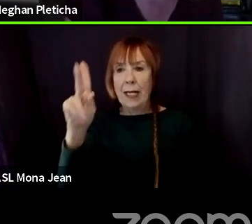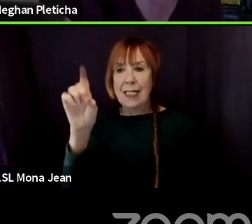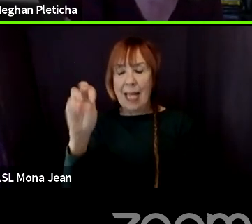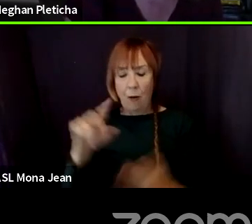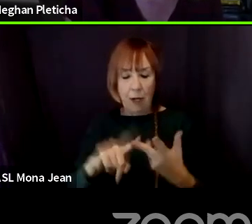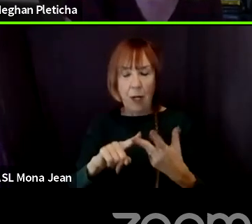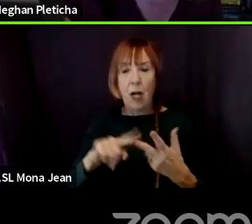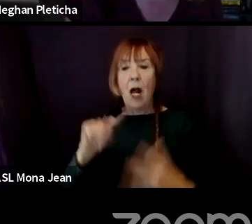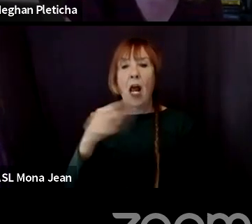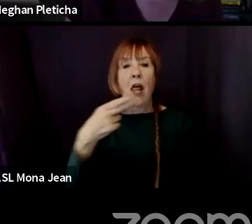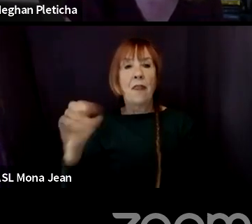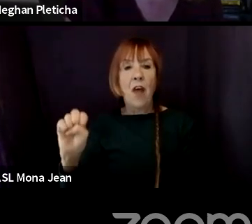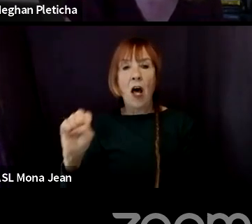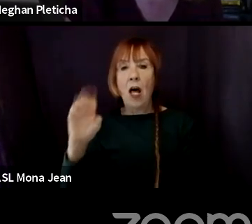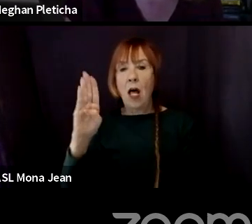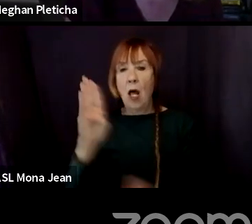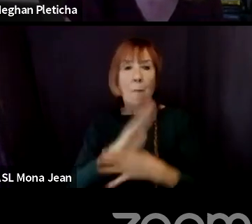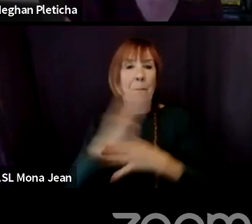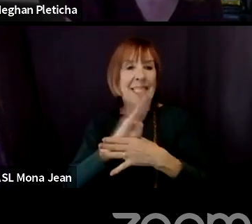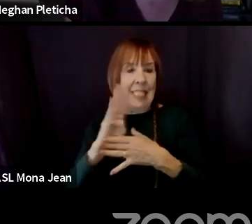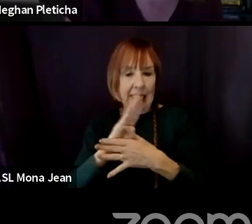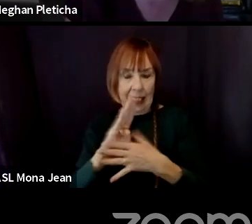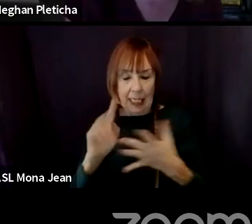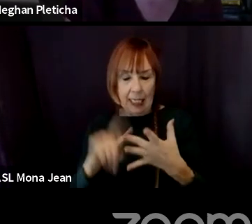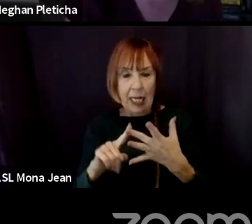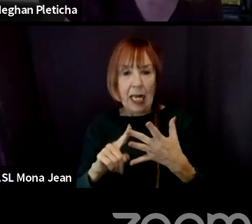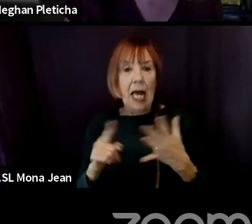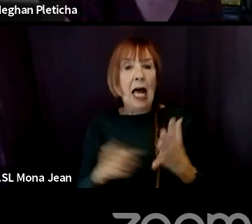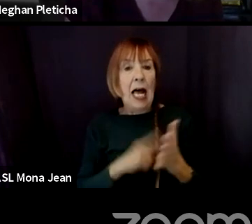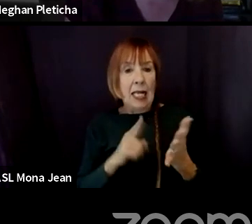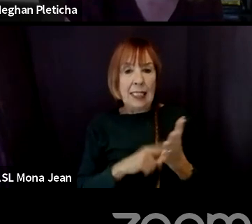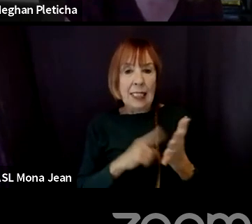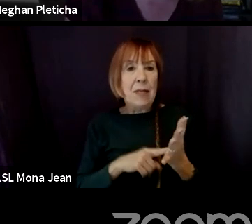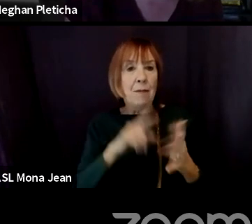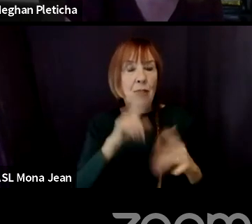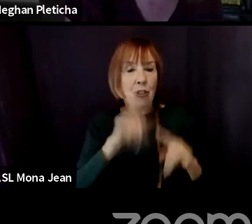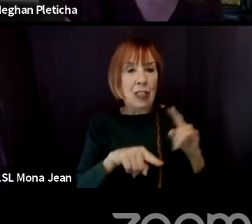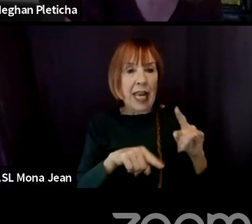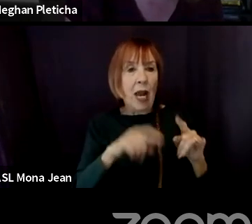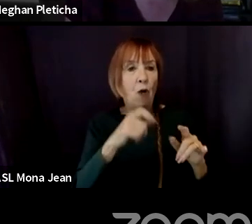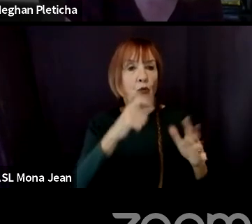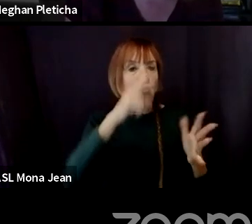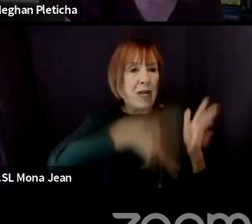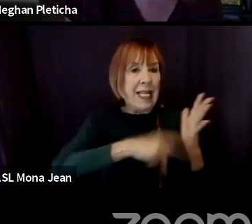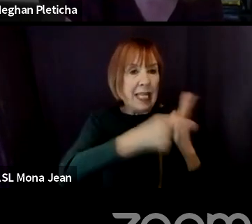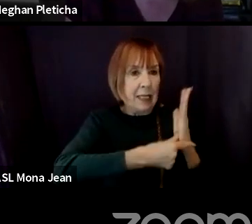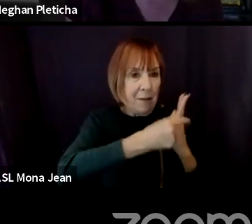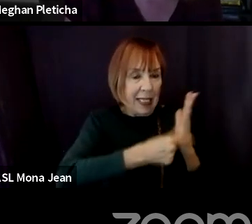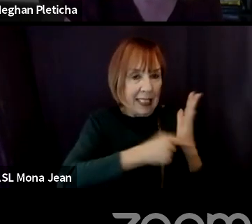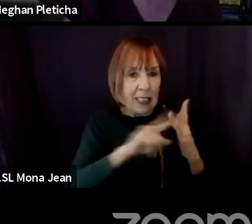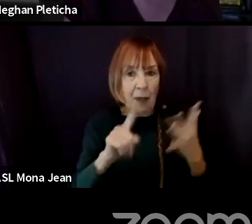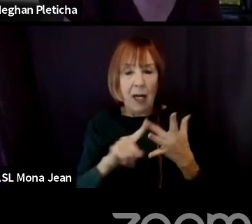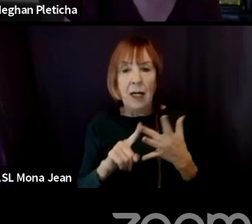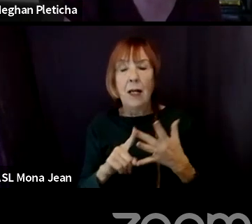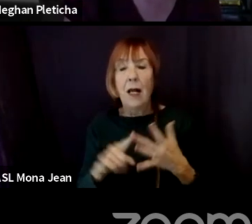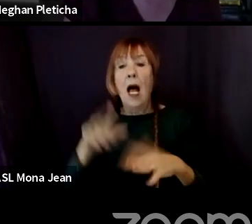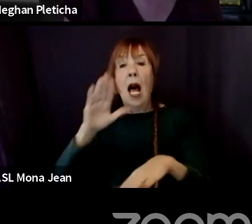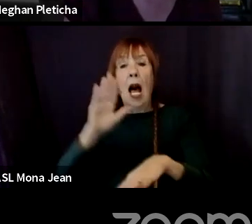So, some people don't have time to read the trades but you get it all there, right? On the page, my girl Pillai, Alessandra